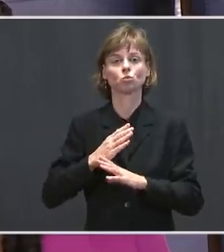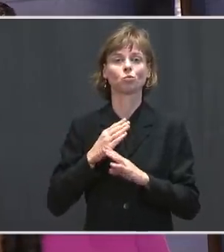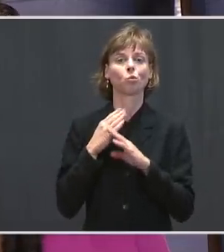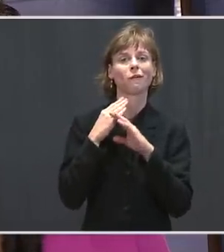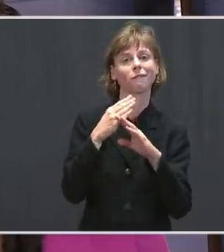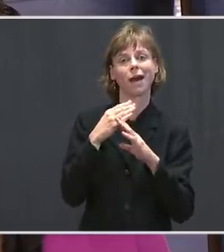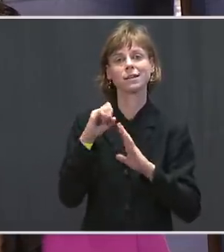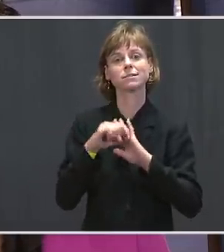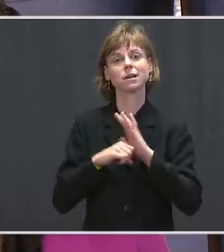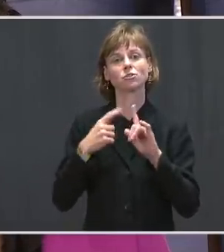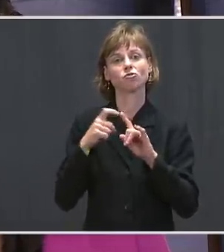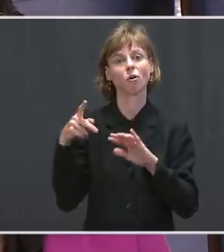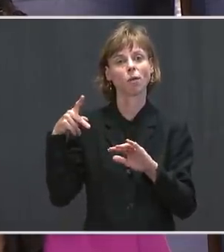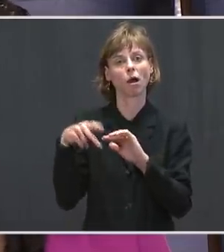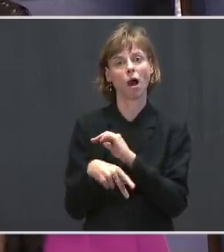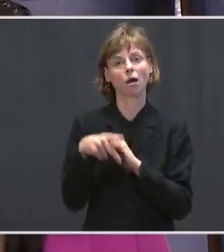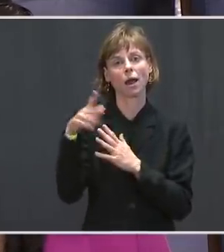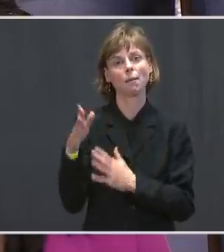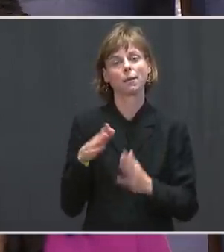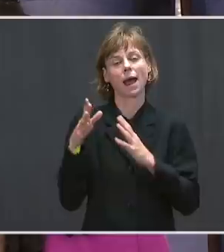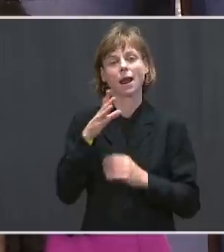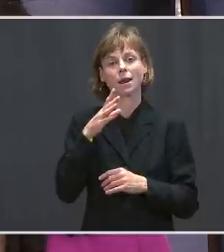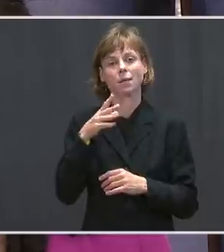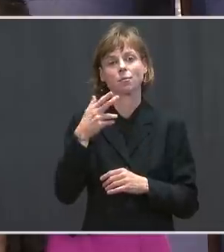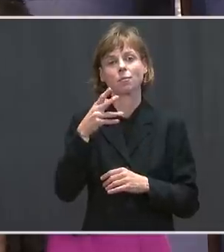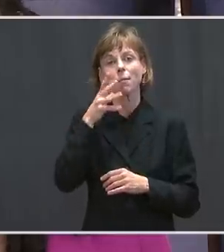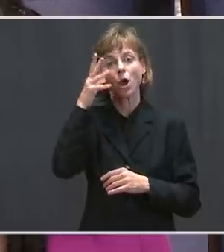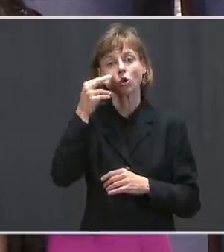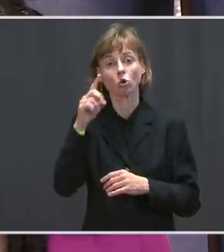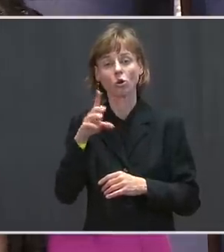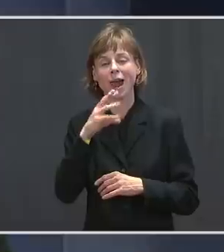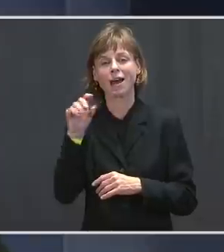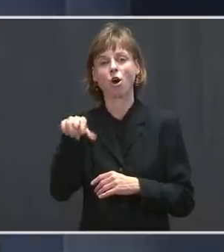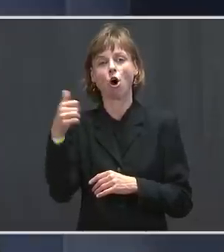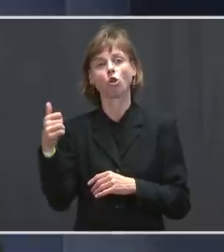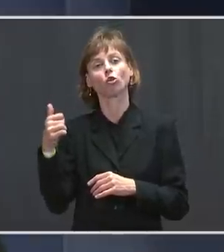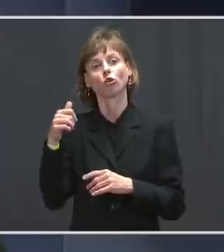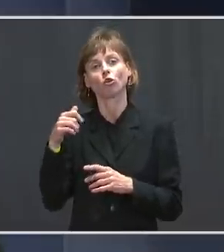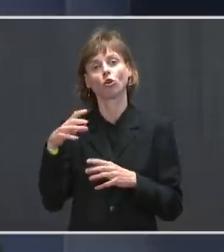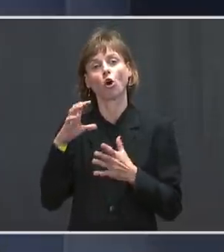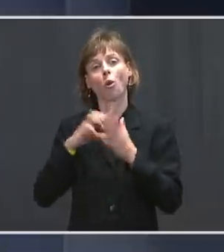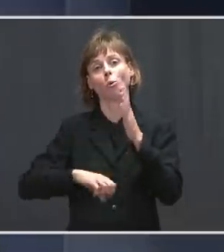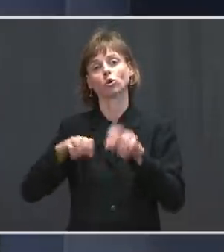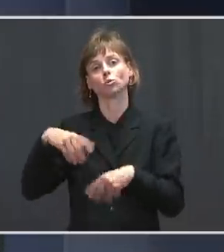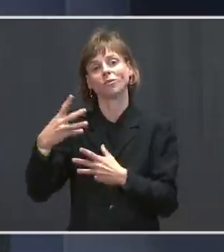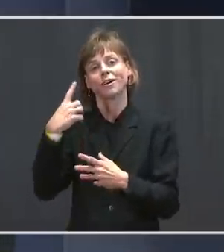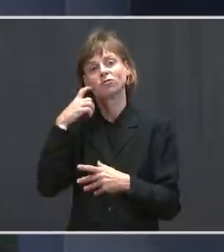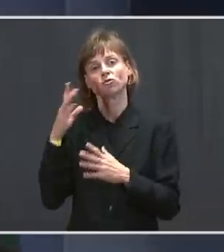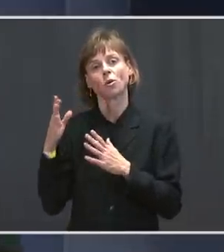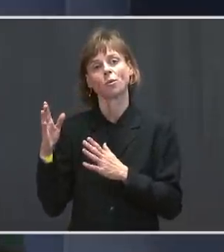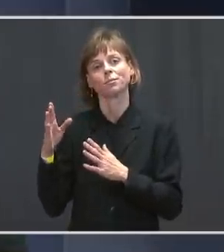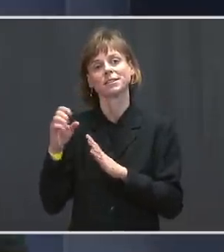and other abortion providers from Medicaid programs? Ms. Psaki: Well, the president's views are clear and consistent on this issue.